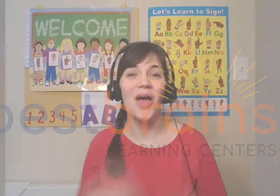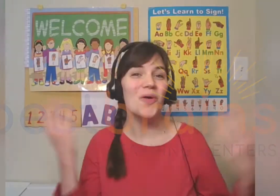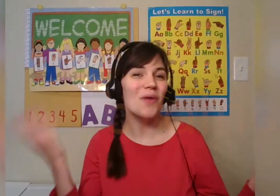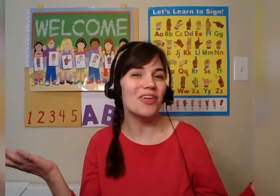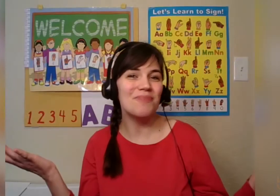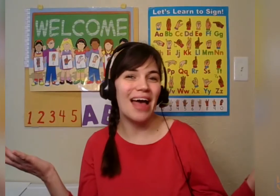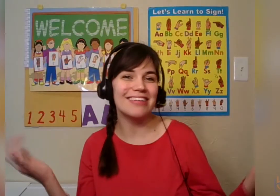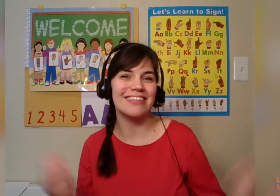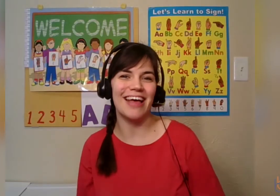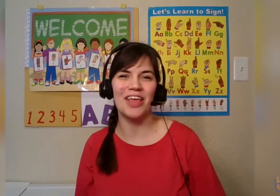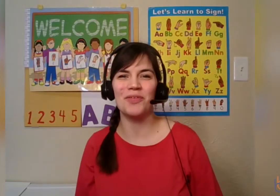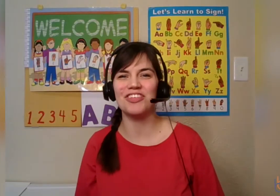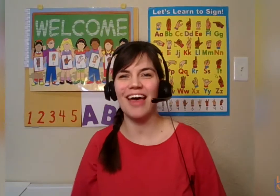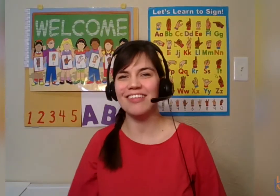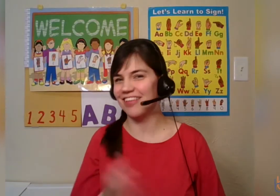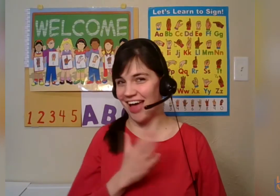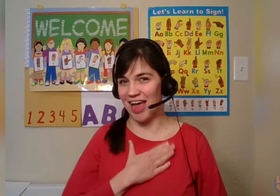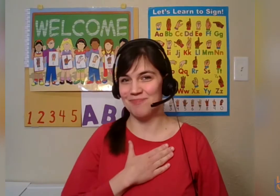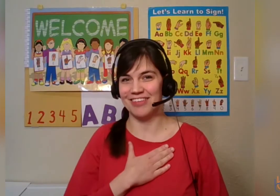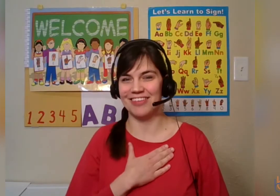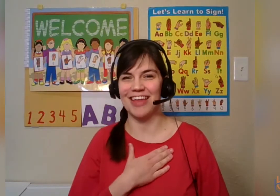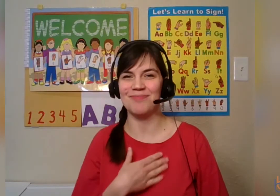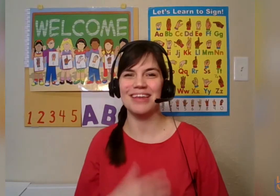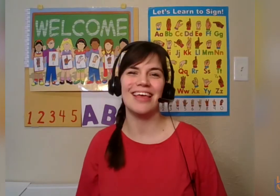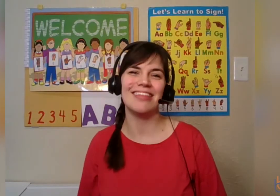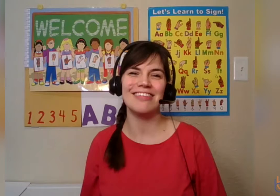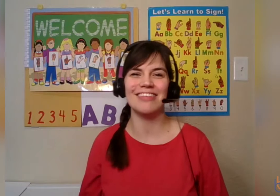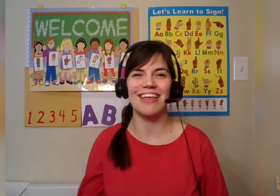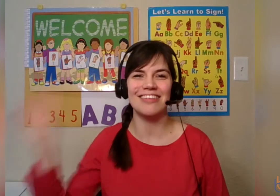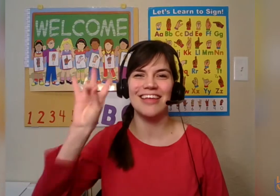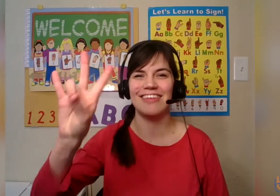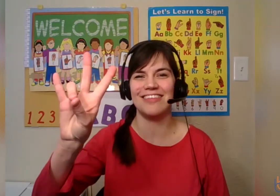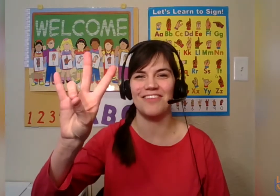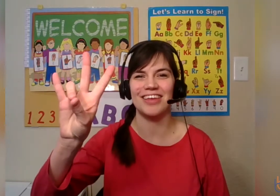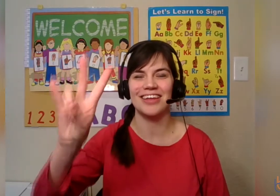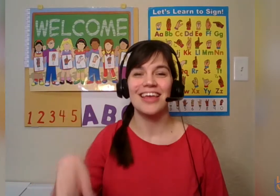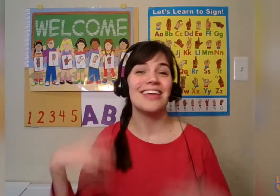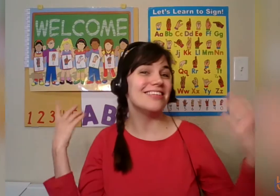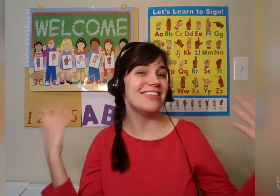Welcome back to sign language class. I'm Ms. Stedman and this is lesson 7. Today